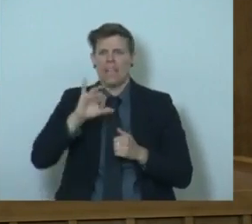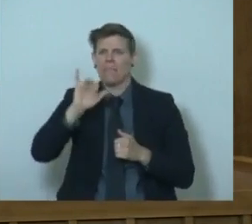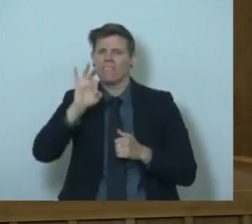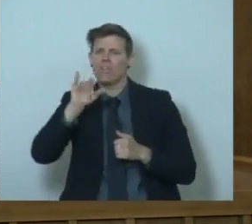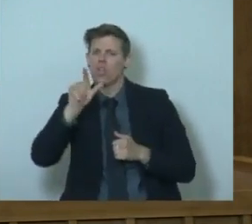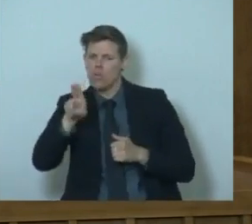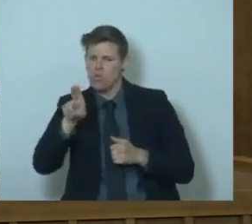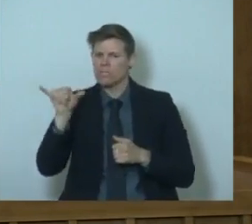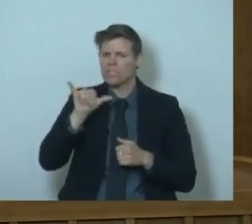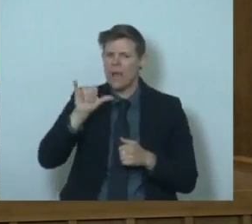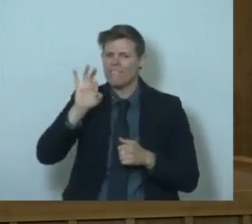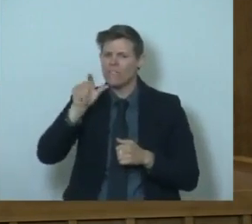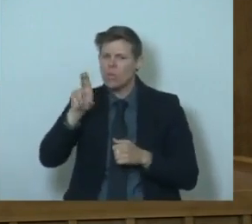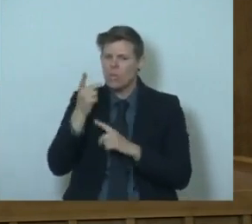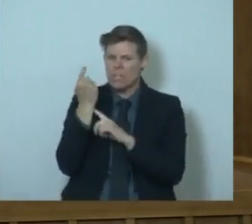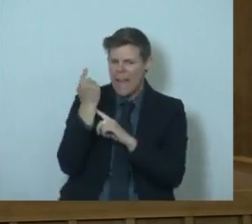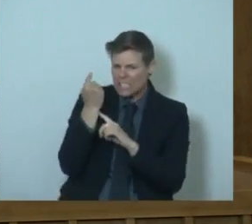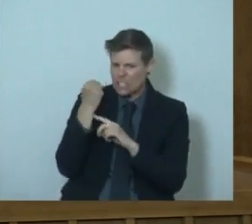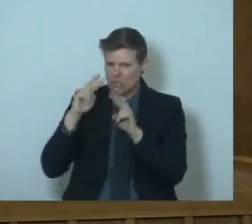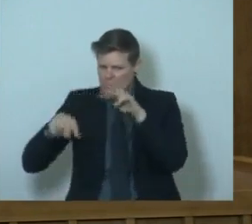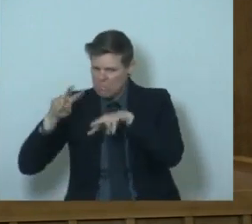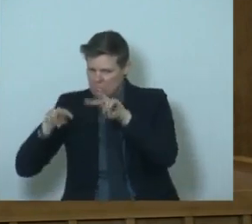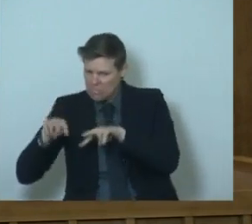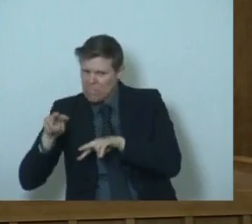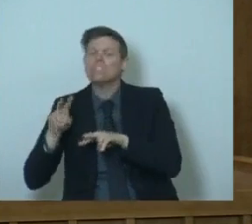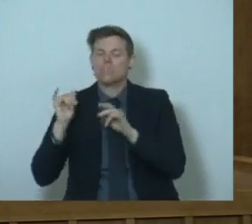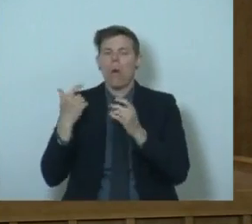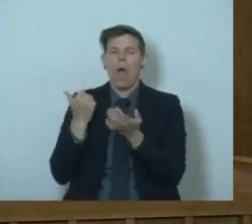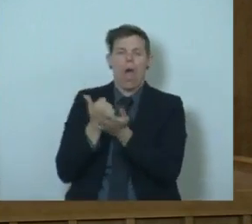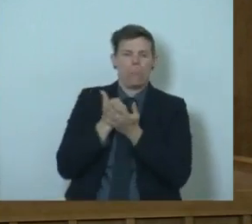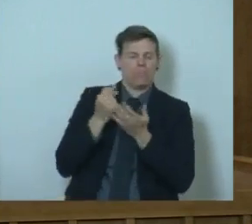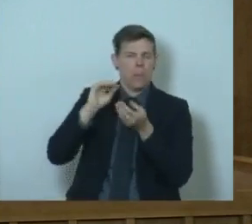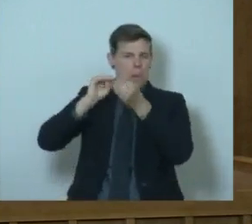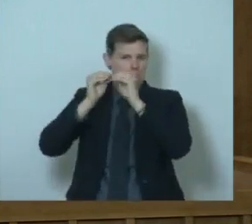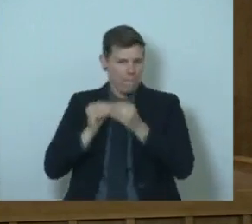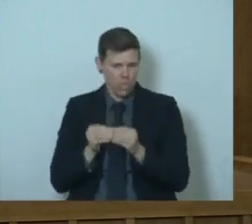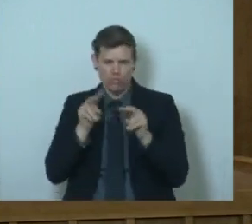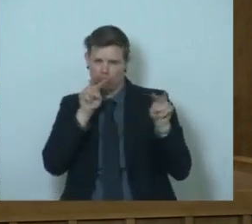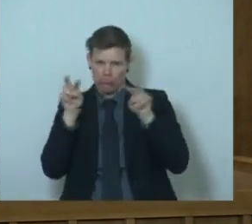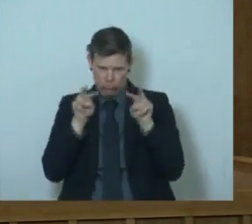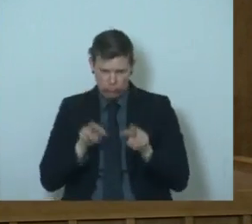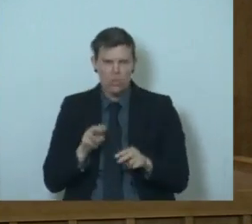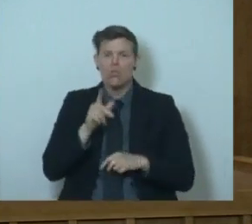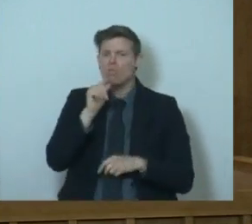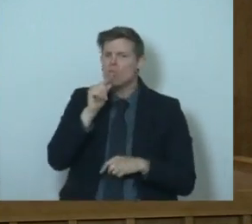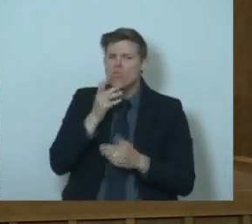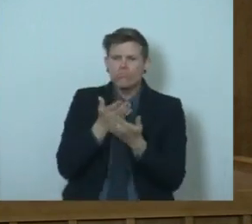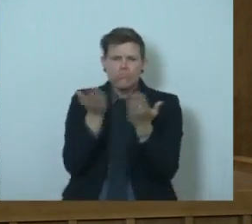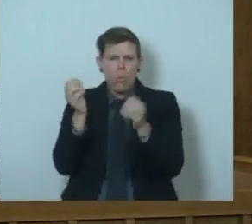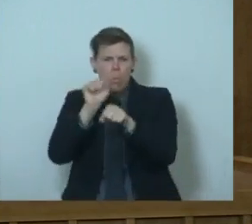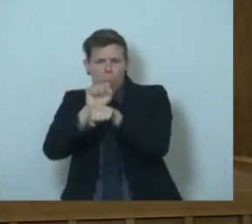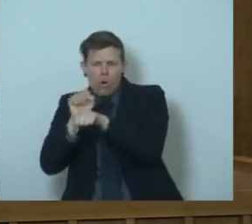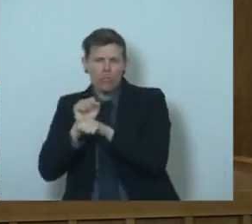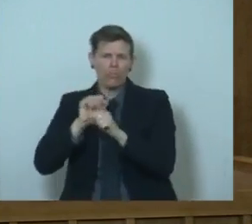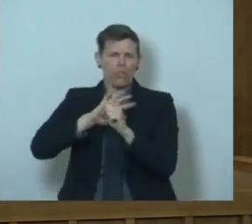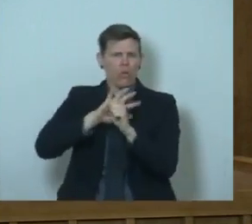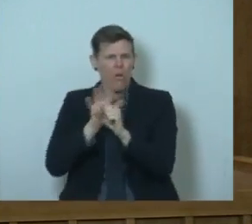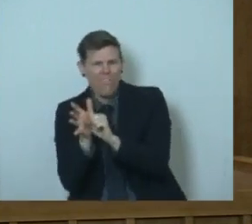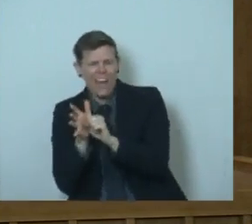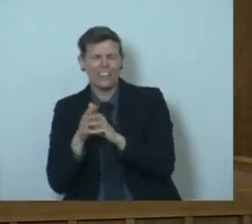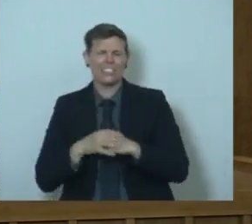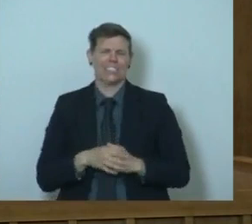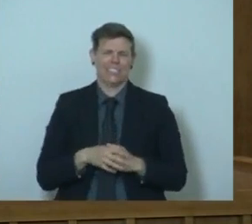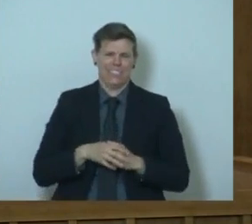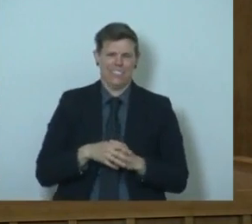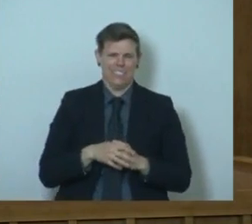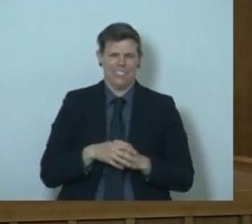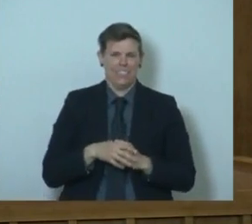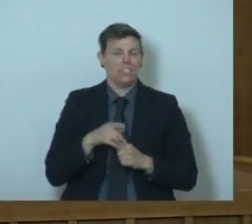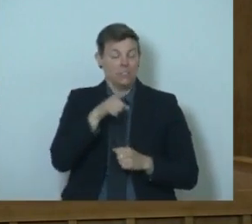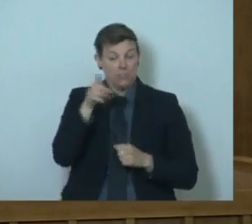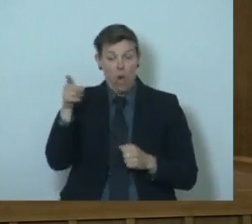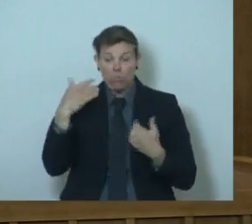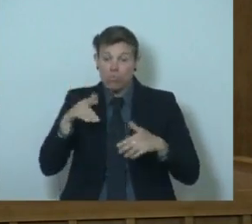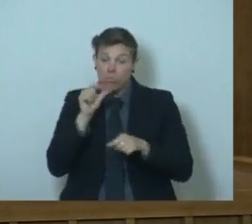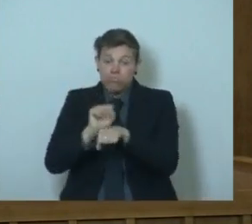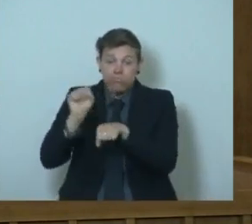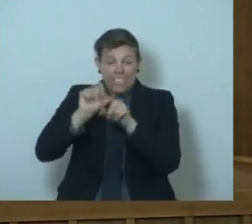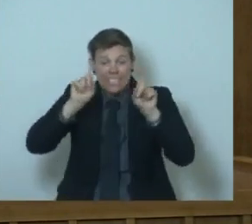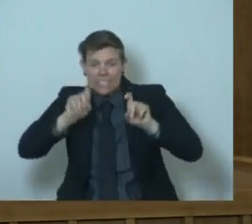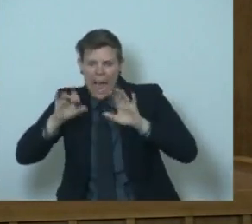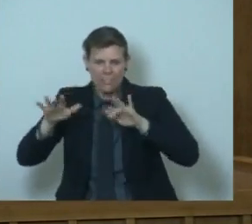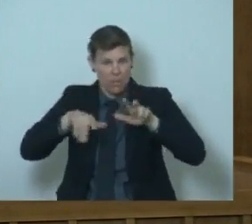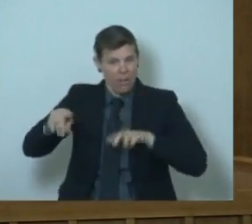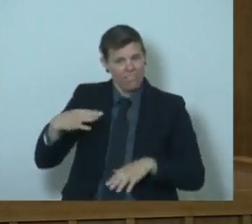I WILL BRING YOU MORE INFORMATION ON THAT AS OUR SURVEILLANCE PLAN DEVELOPS VERY AND THERE ARE A LOT OF PEOPLE WHO DO A LOT OF WORK AROUND THE COVID EFFORTS.